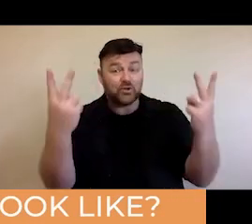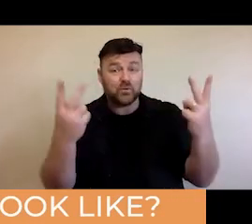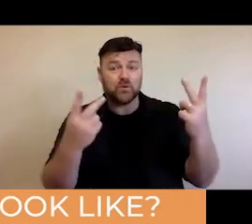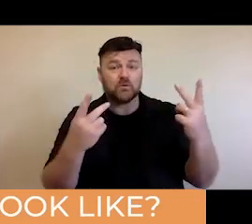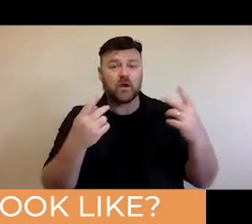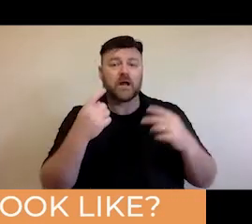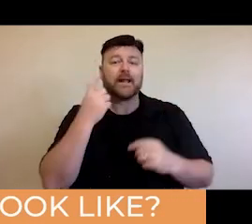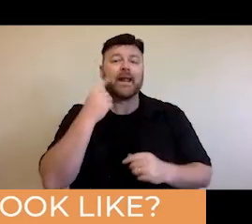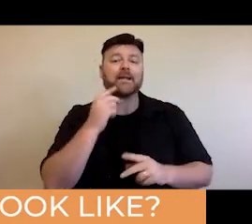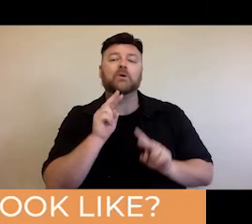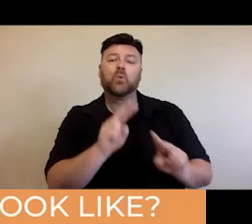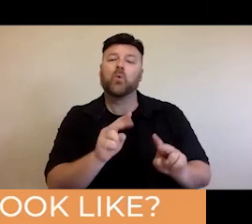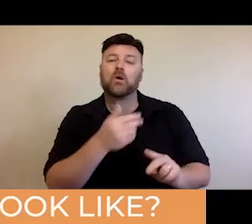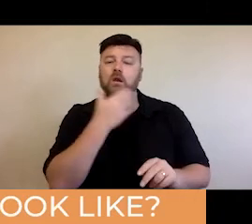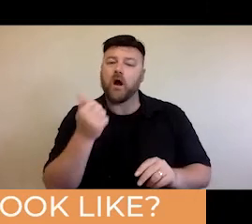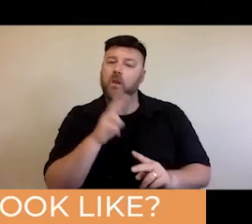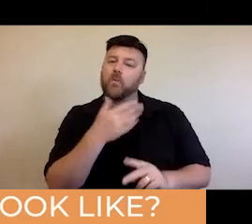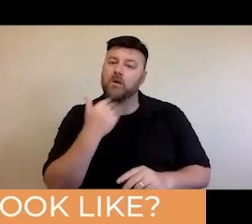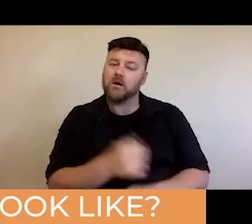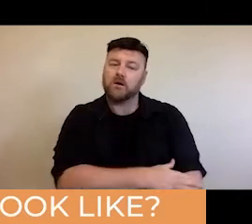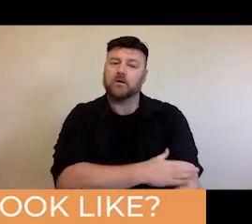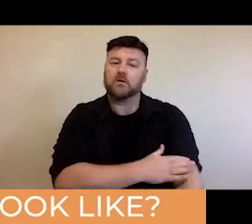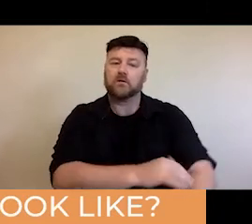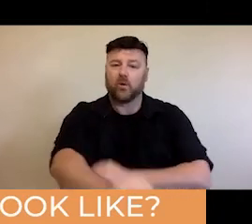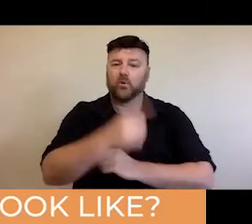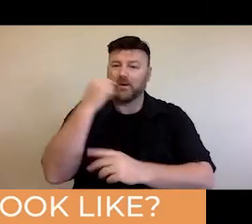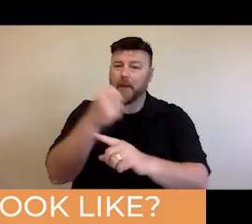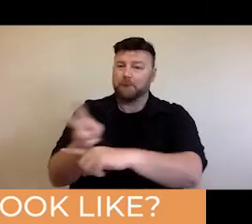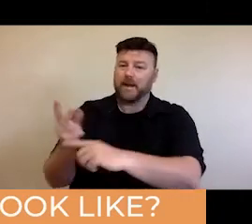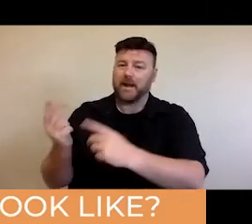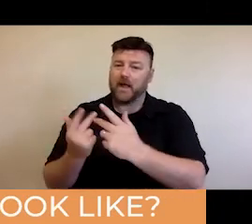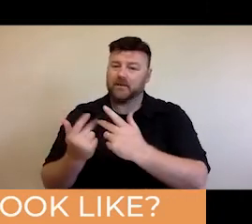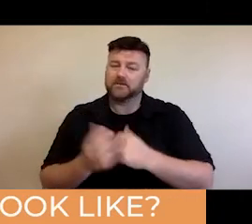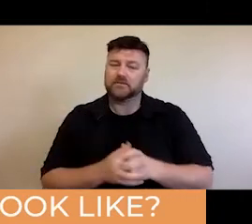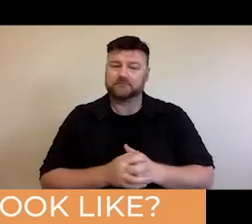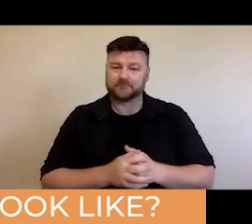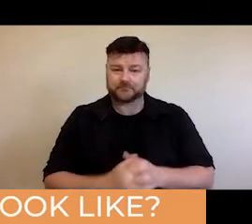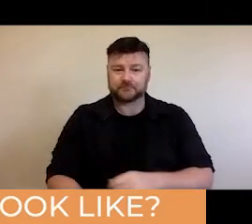might walk you through one or two examples of that to help you along the journey.